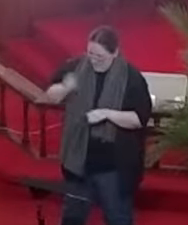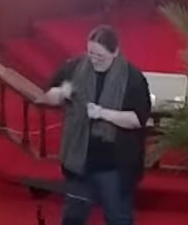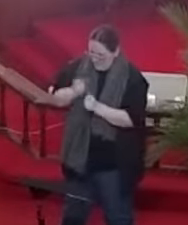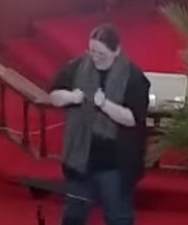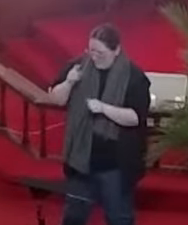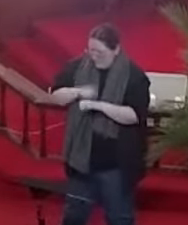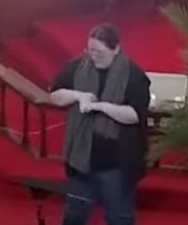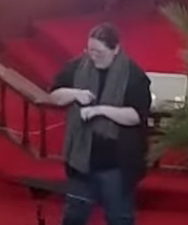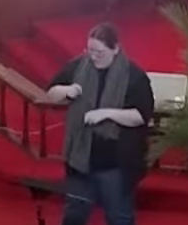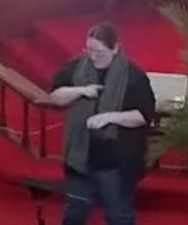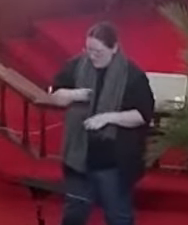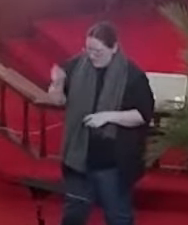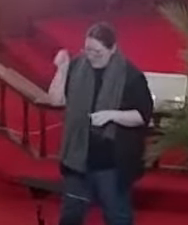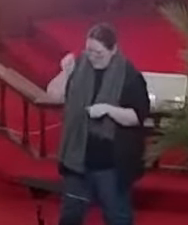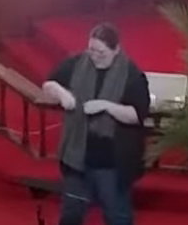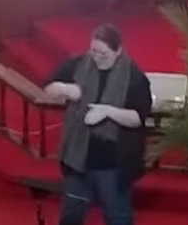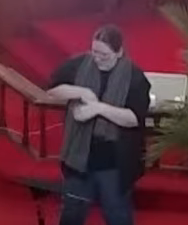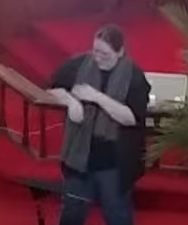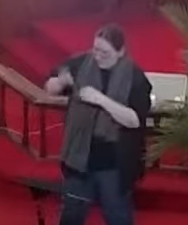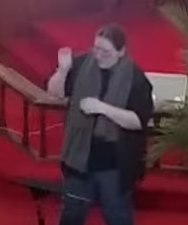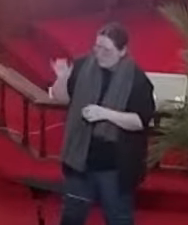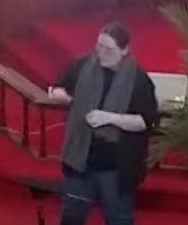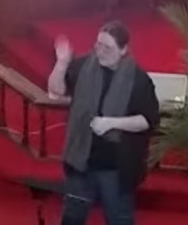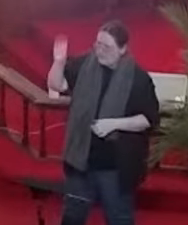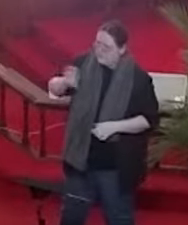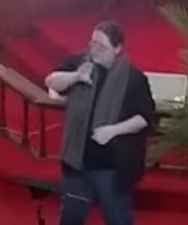each blow of the hammer as they nailed Him to that cross.